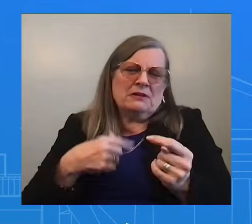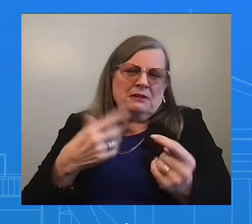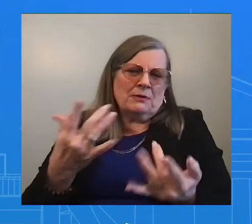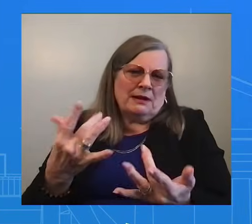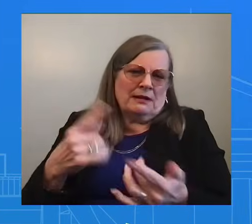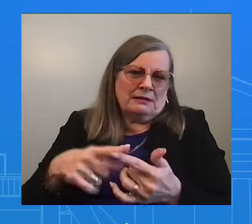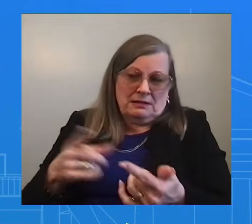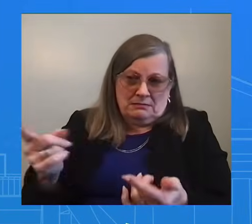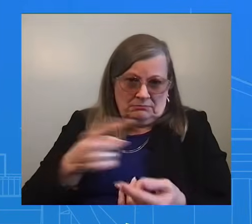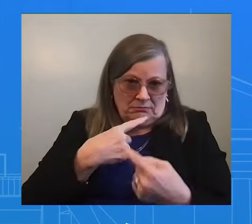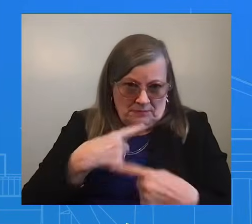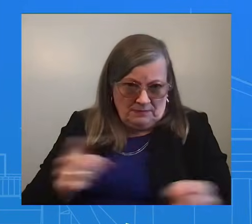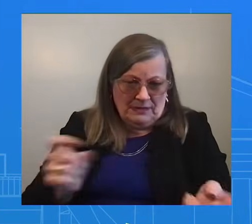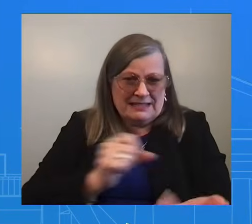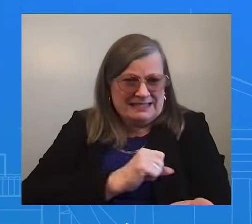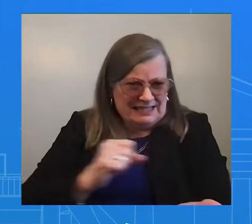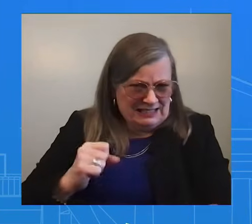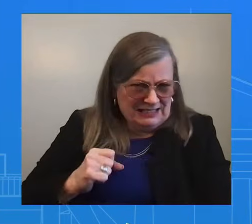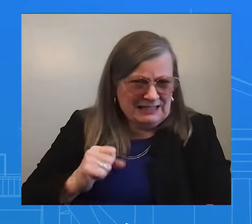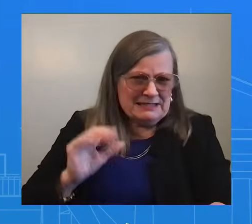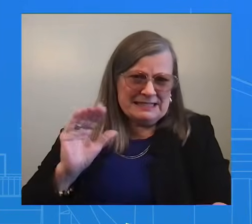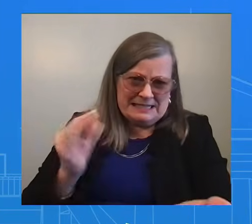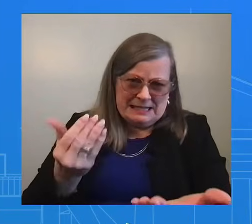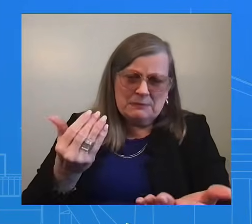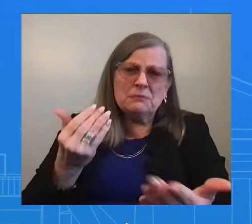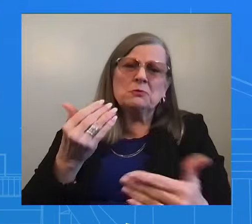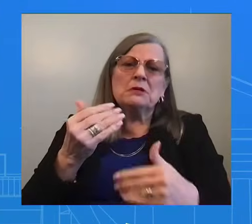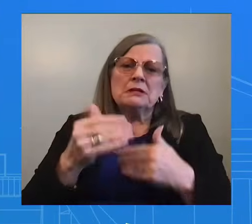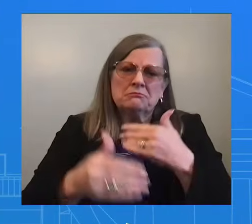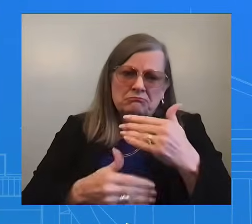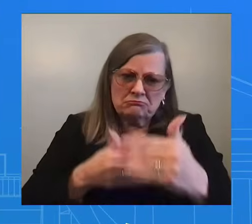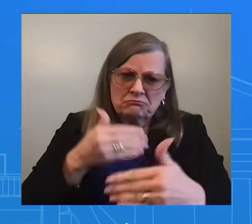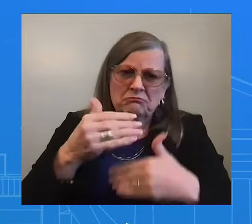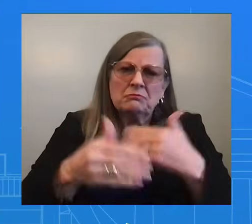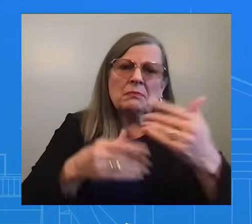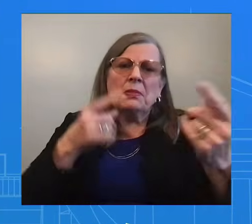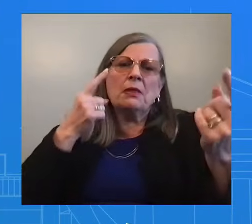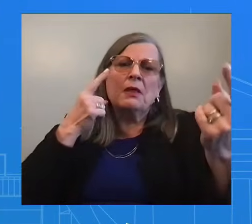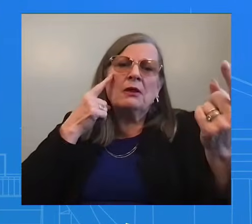We want to make sure that we get to a bipartisan agreement. It's incredibly important. The President understands --